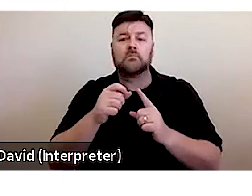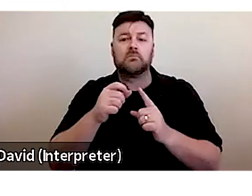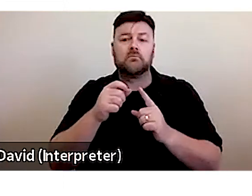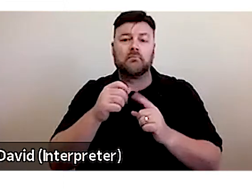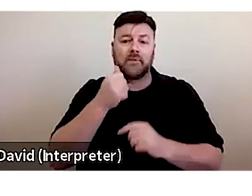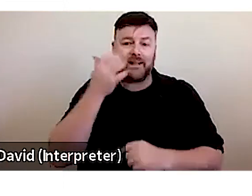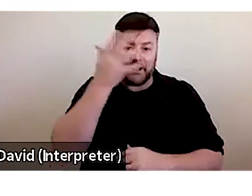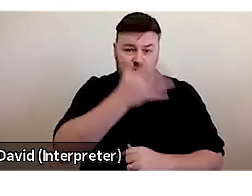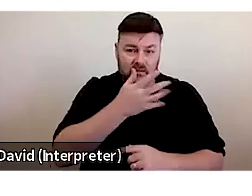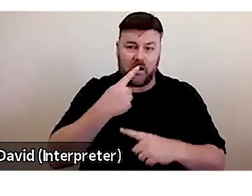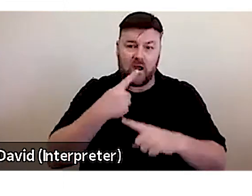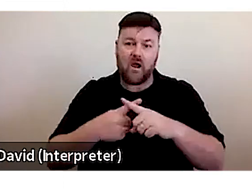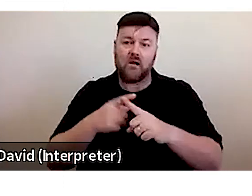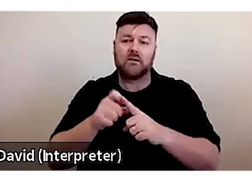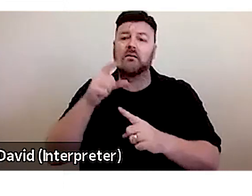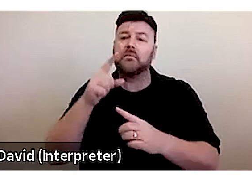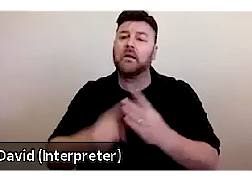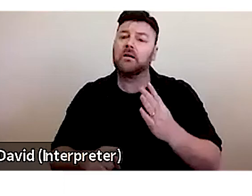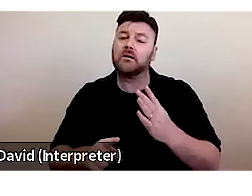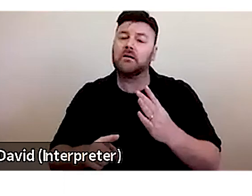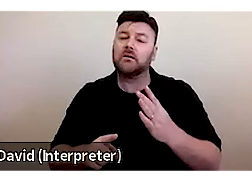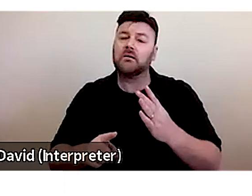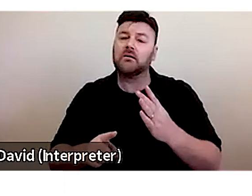There are a number of ways to do this.